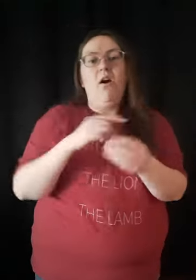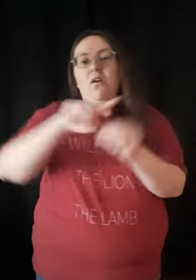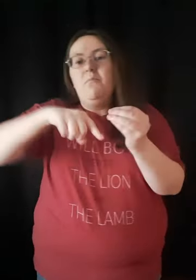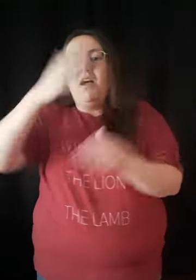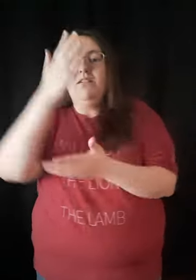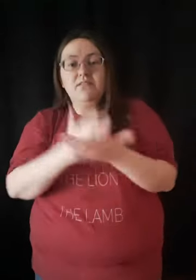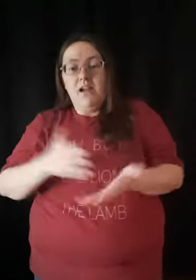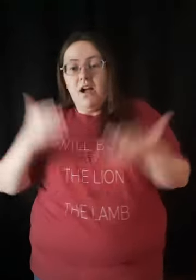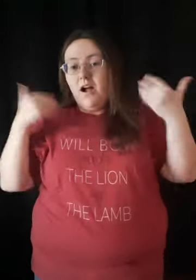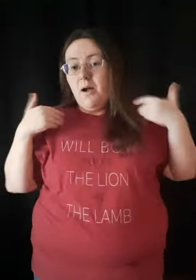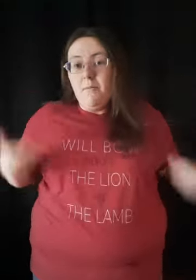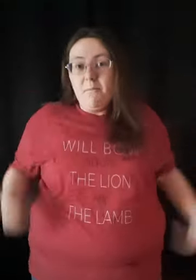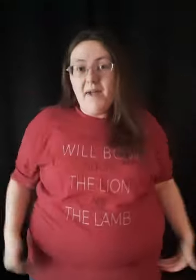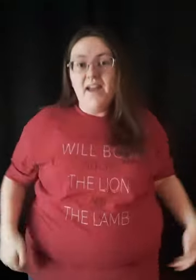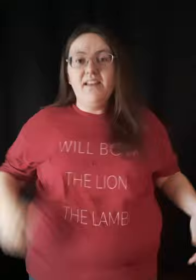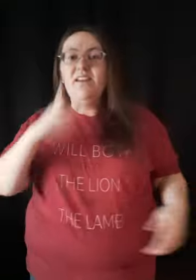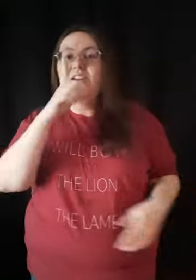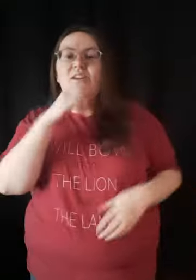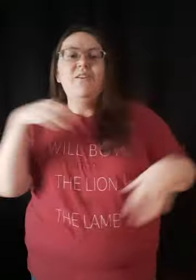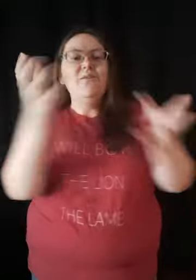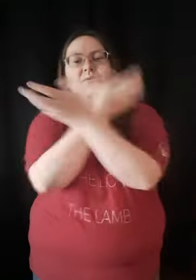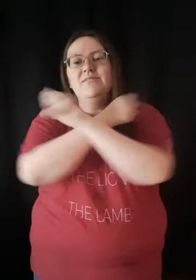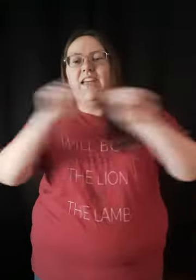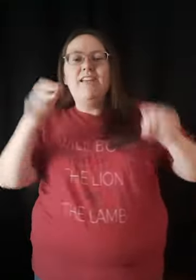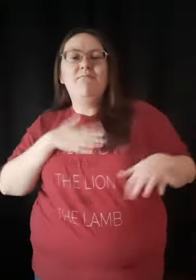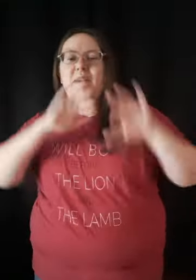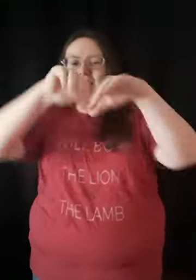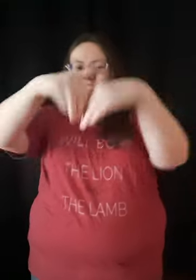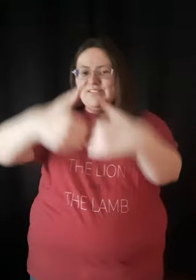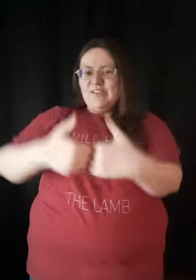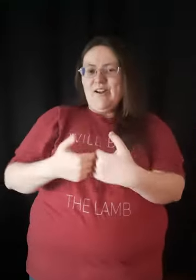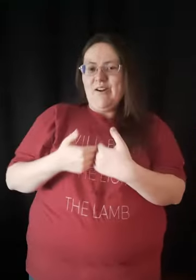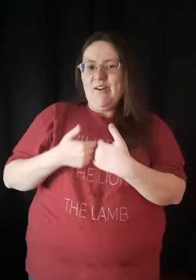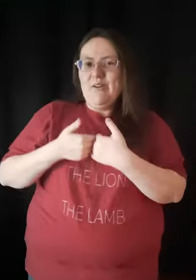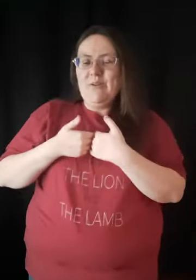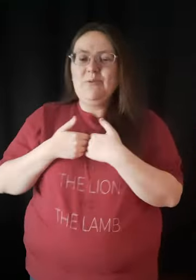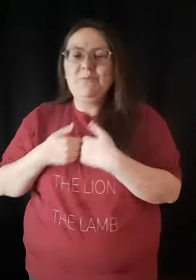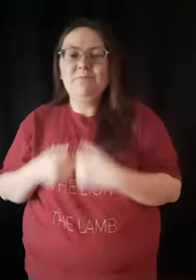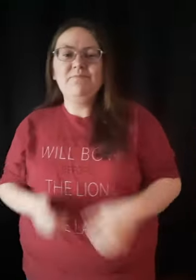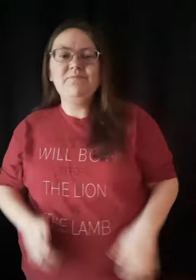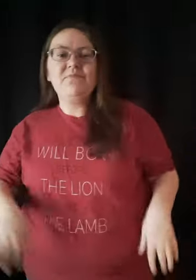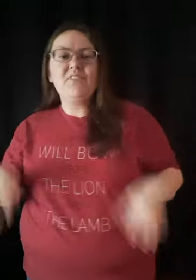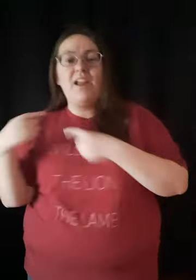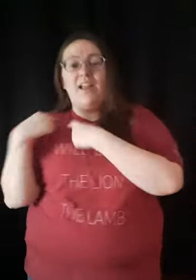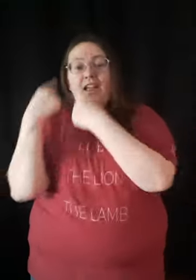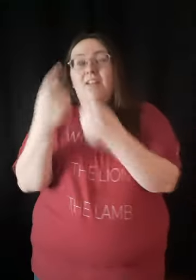All about Somebody Who saved my soul